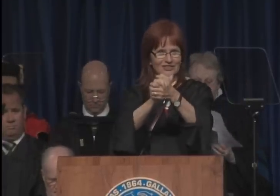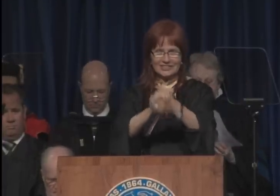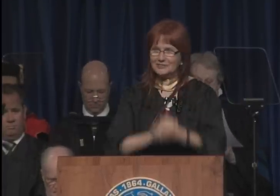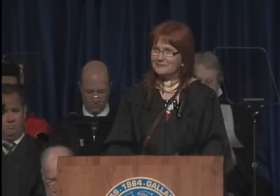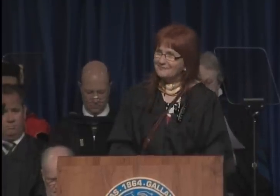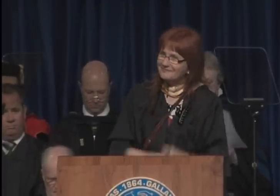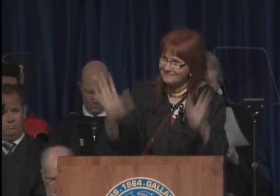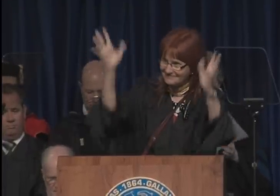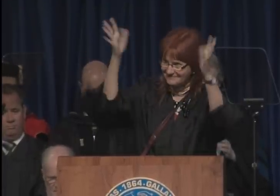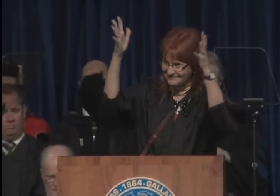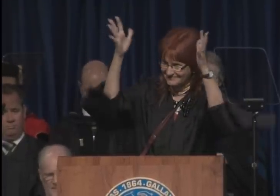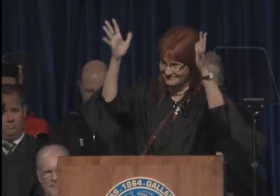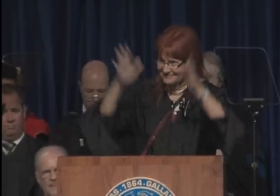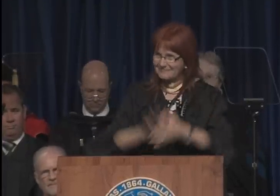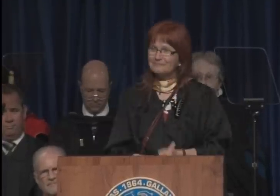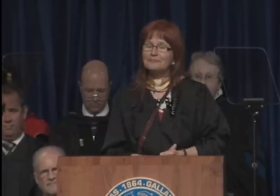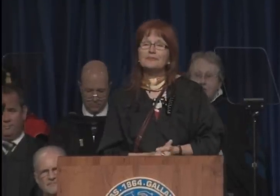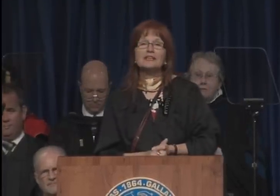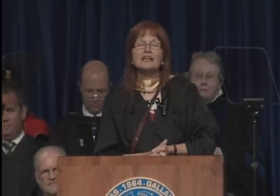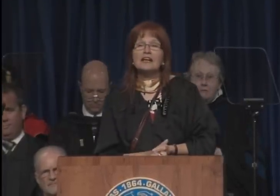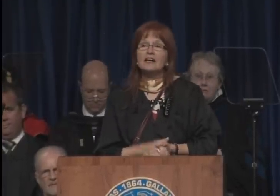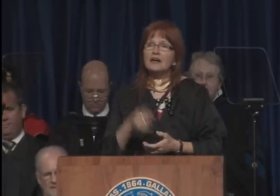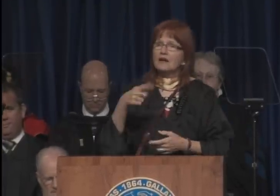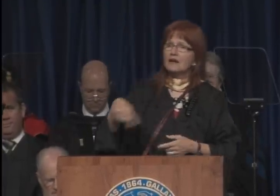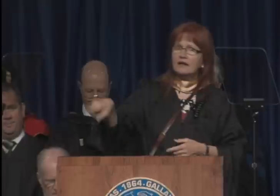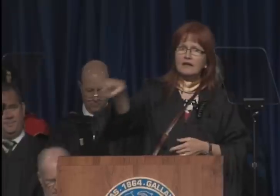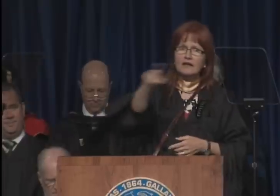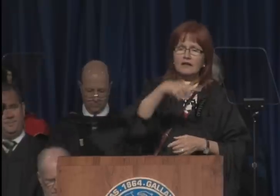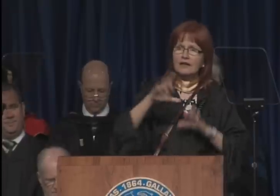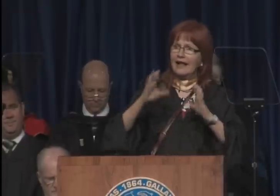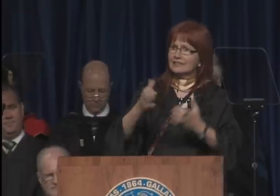send you congratulations.